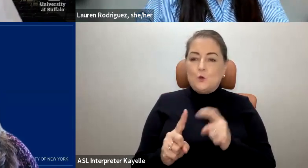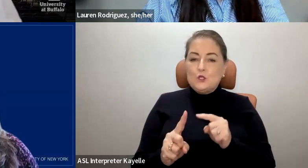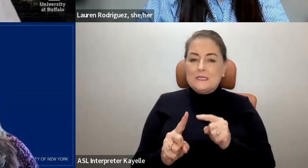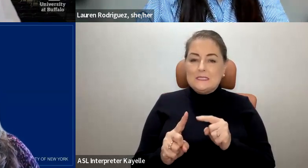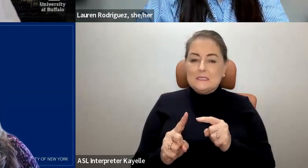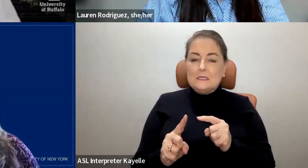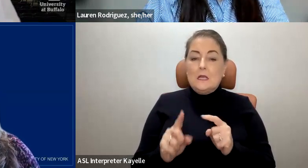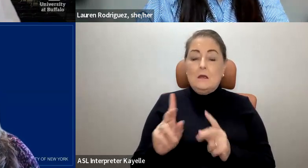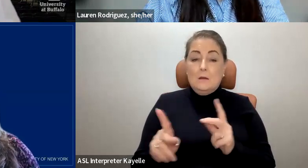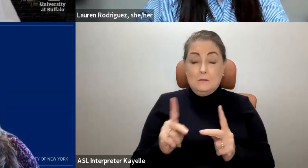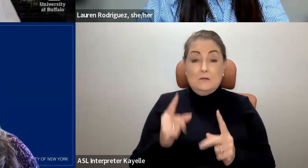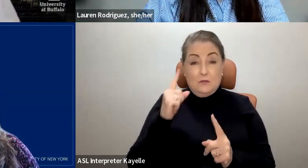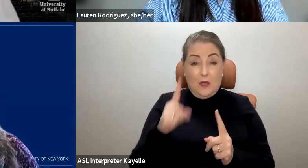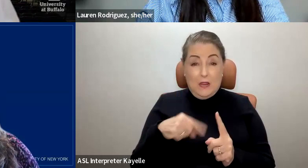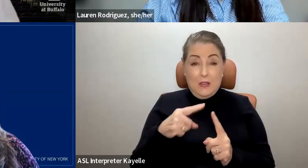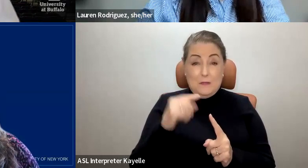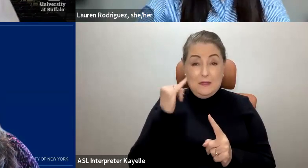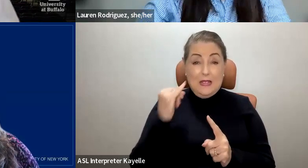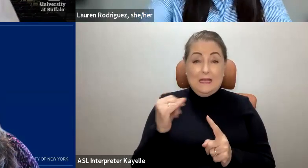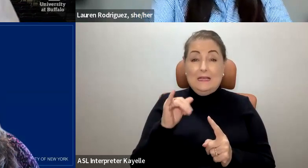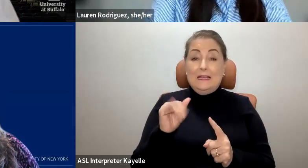people have thought about this idea if your campus or your